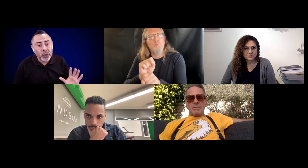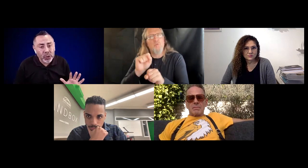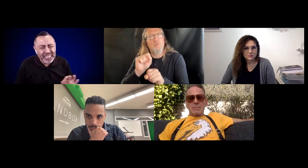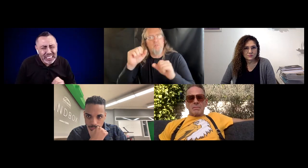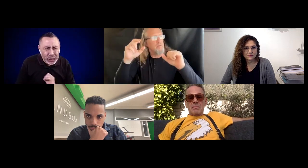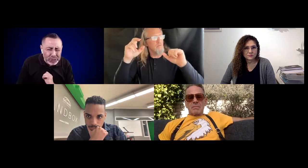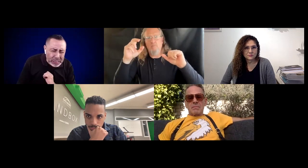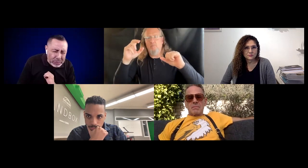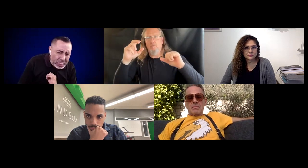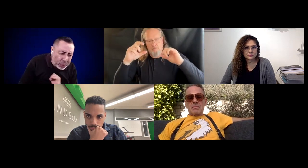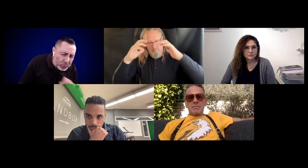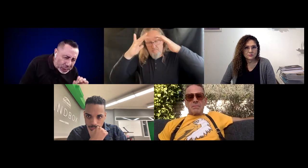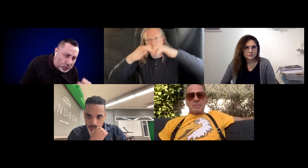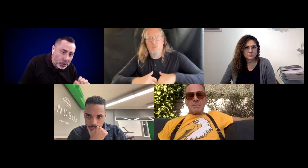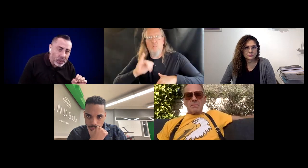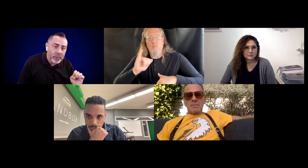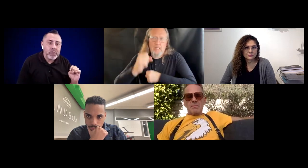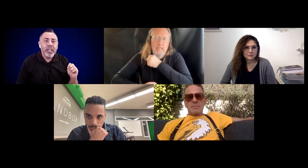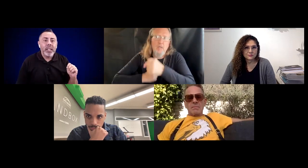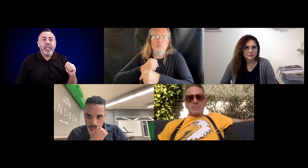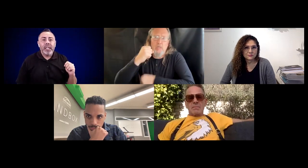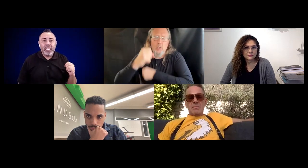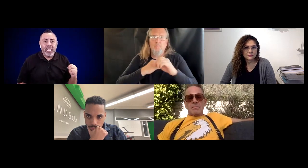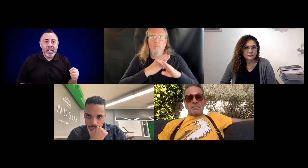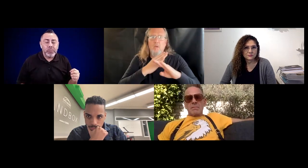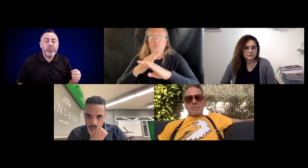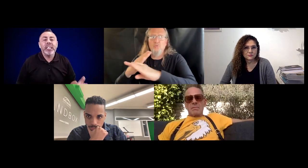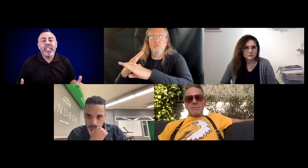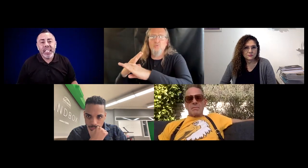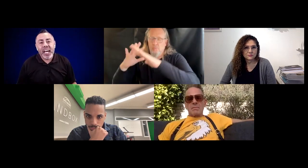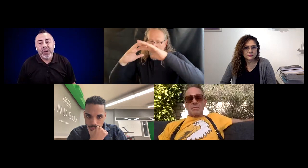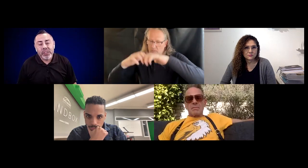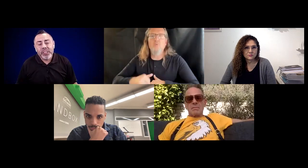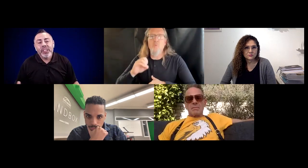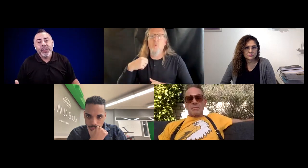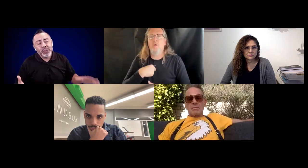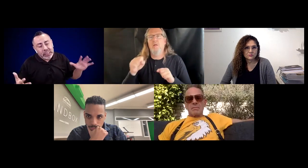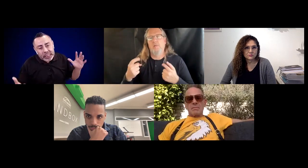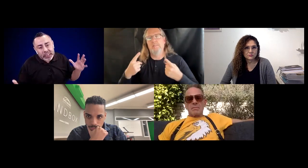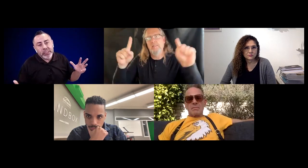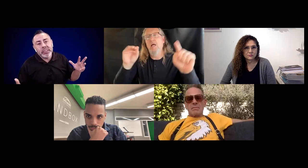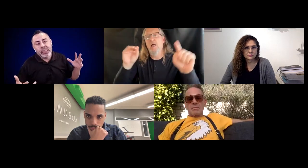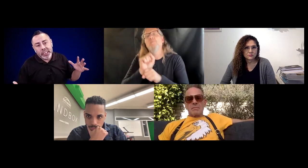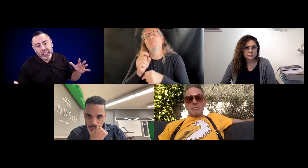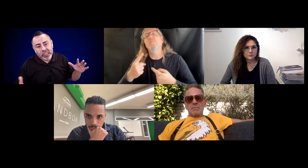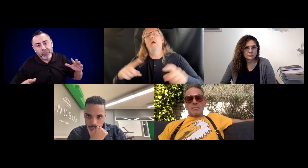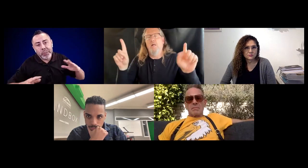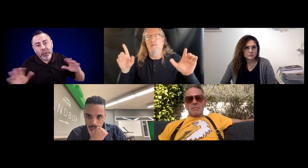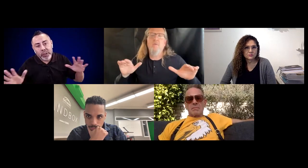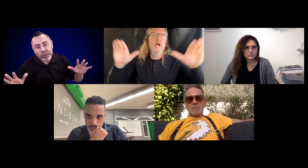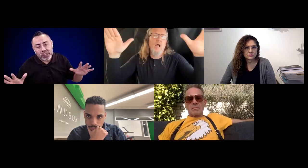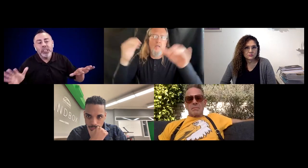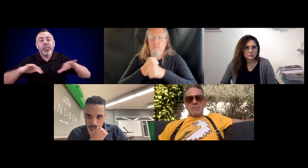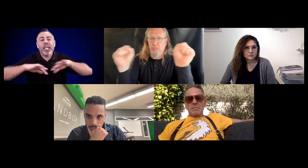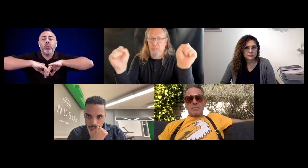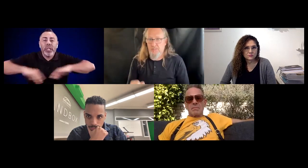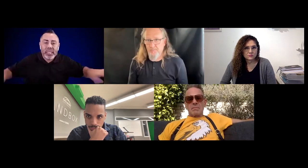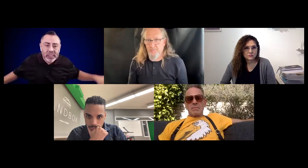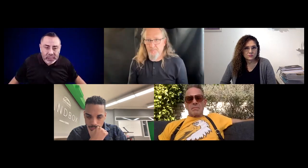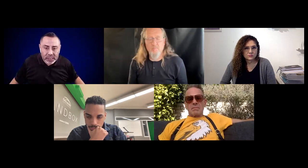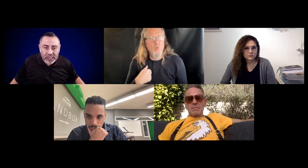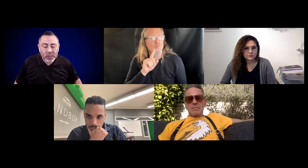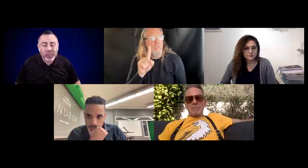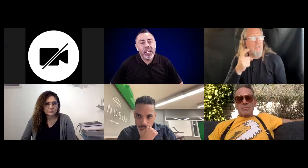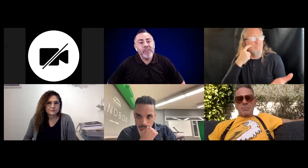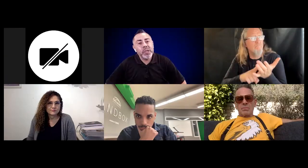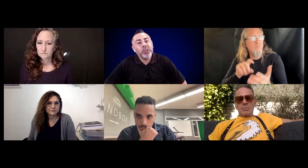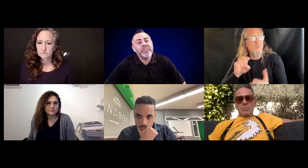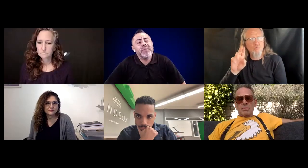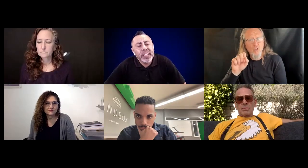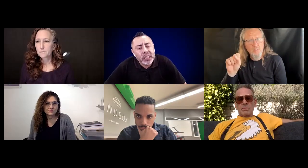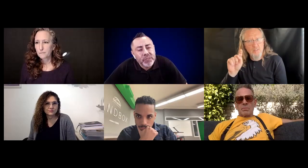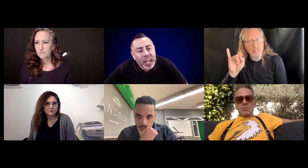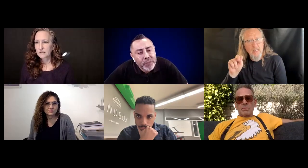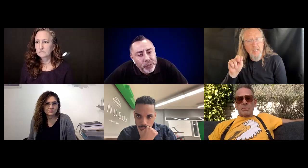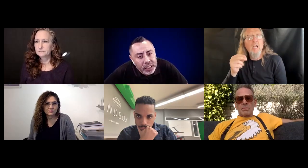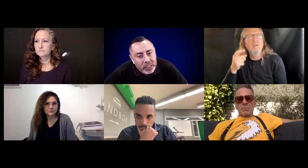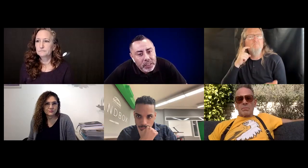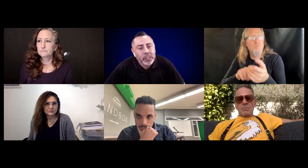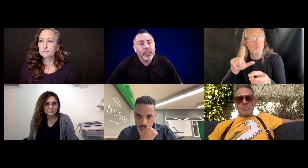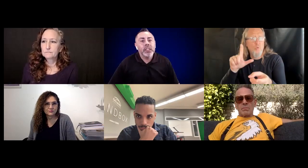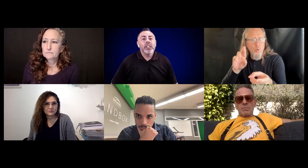Their role is extremely critical in breaking down those years and years of barriers, so that we can succeed so that deaf people can finally fly free.